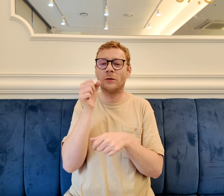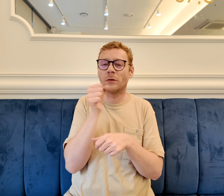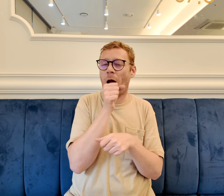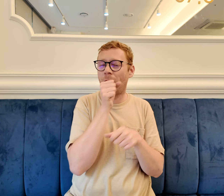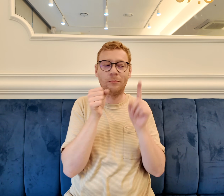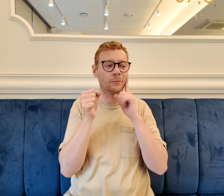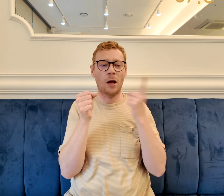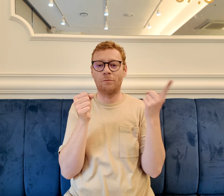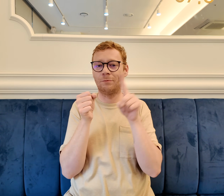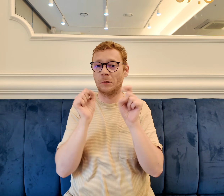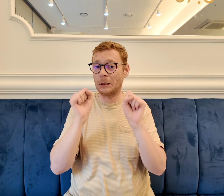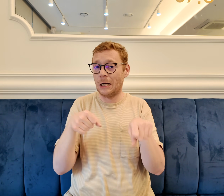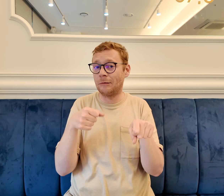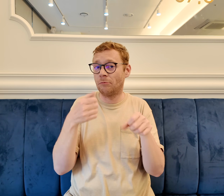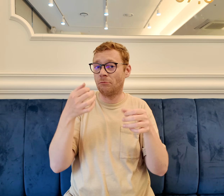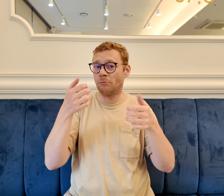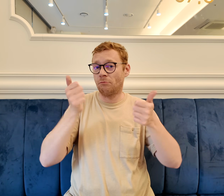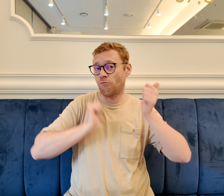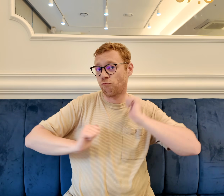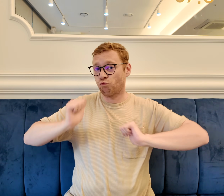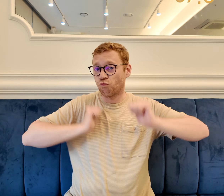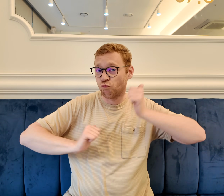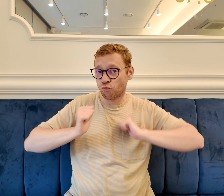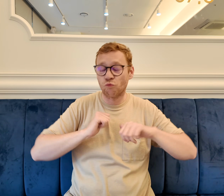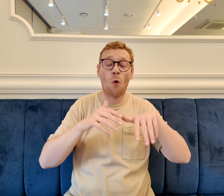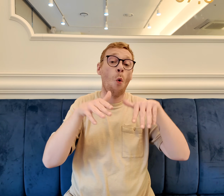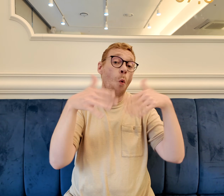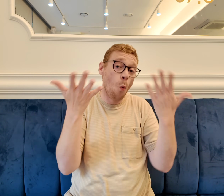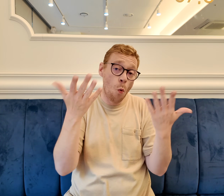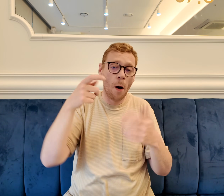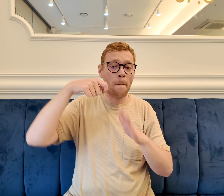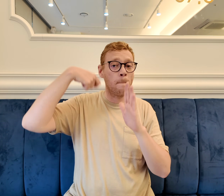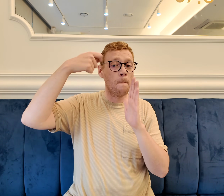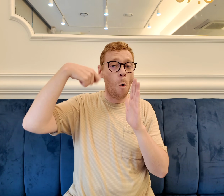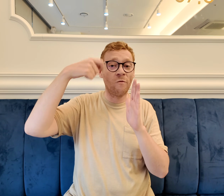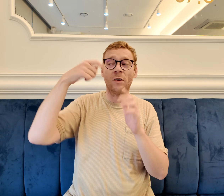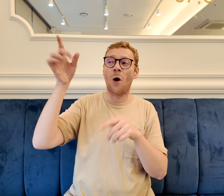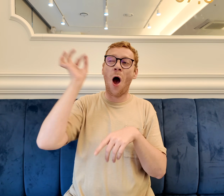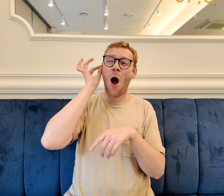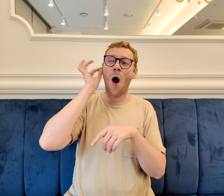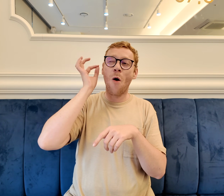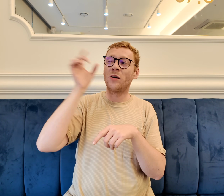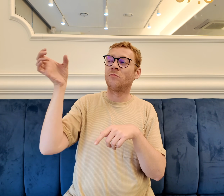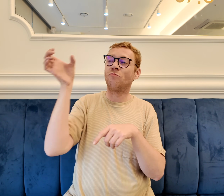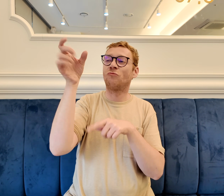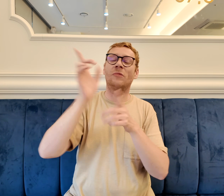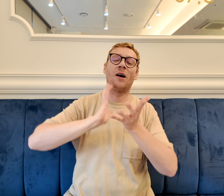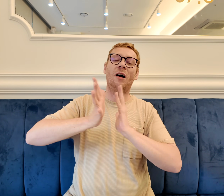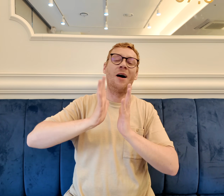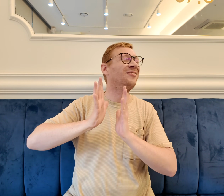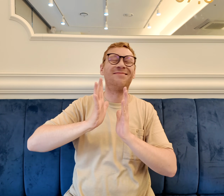when a hearing person sings, a Deaf person can perform alongside them using sign language. Or, instead of having a hearing person imitate sign language in a film,